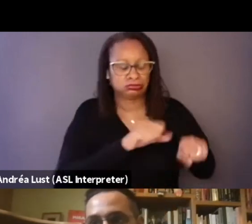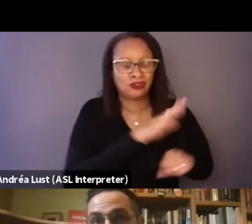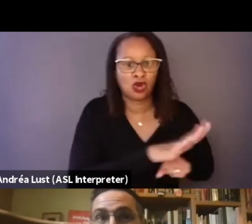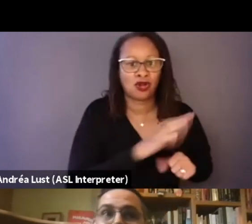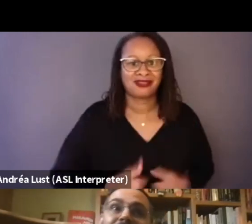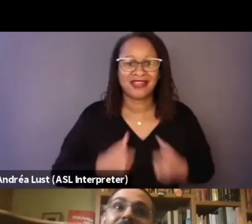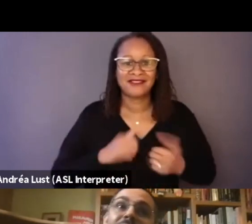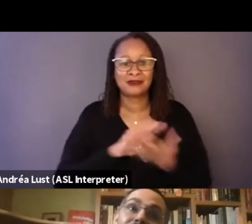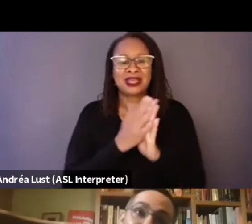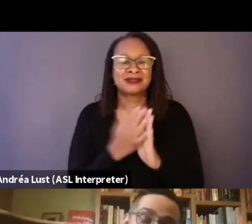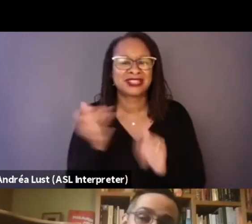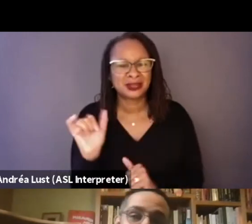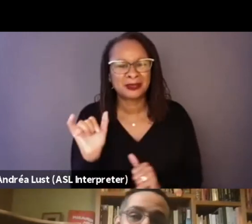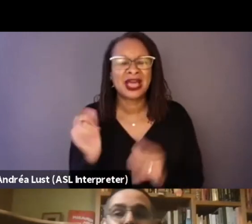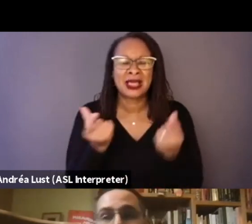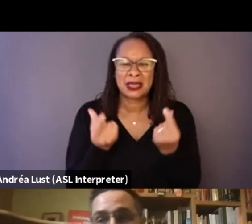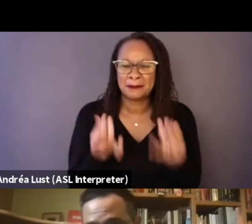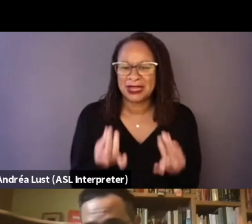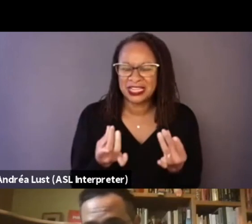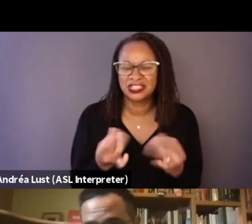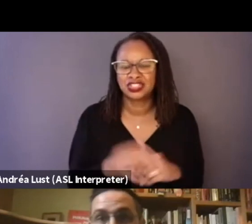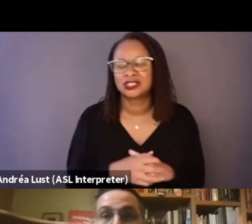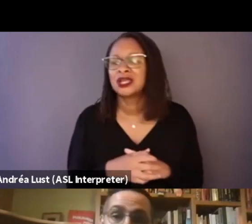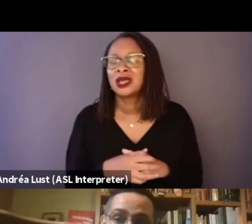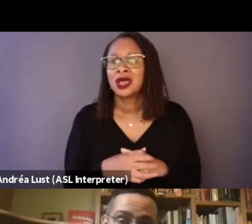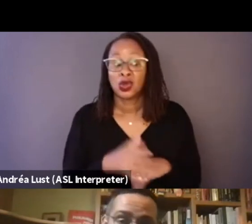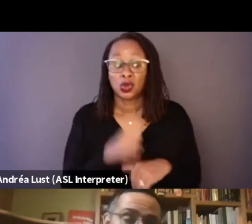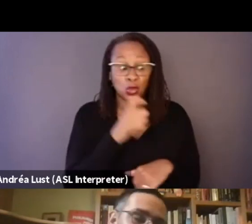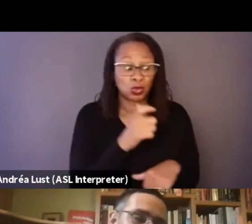on who goes missing, who gets searched for, and why.